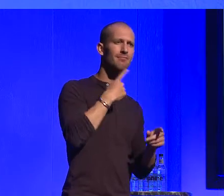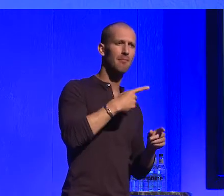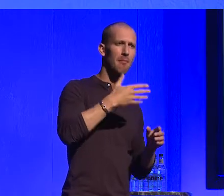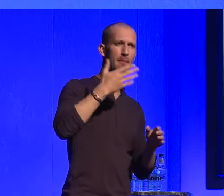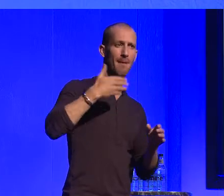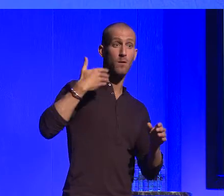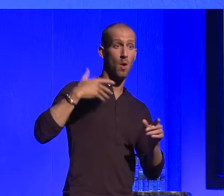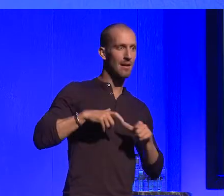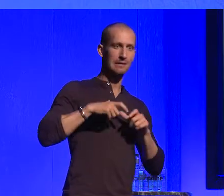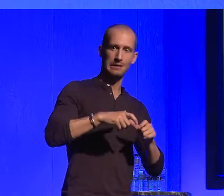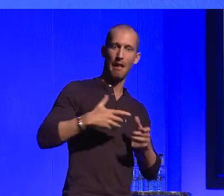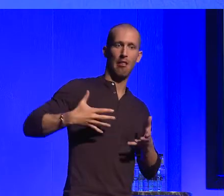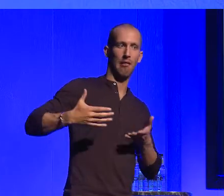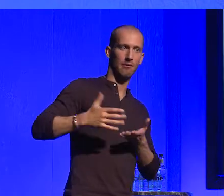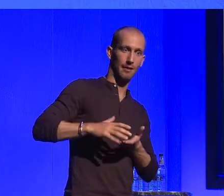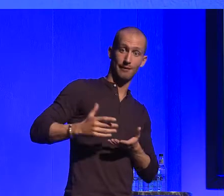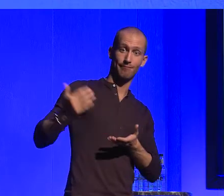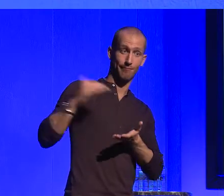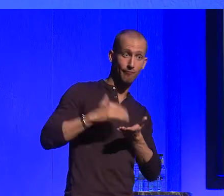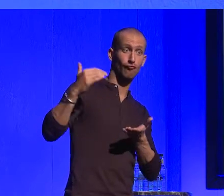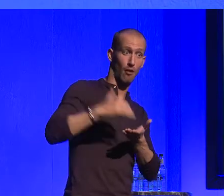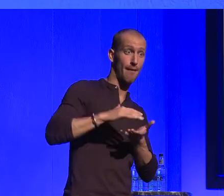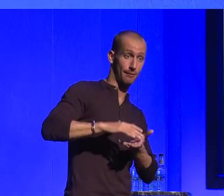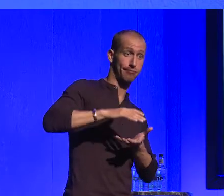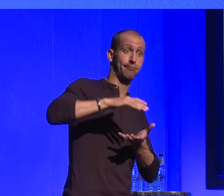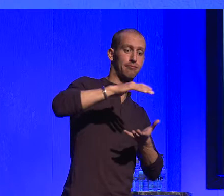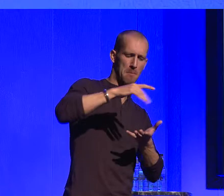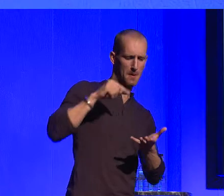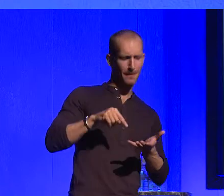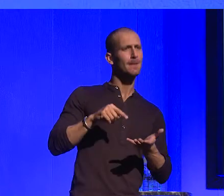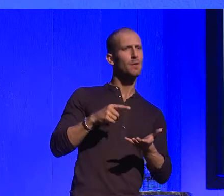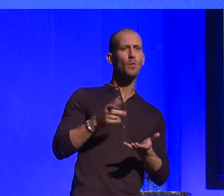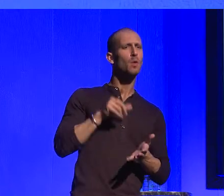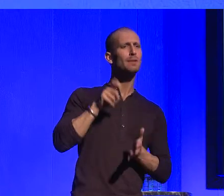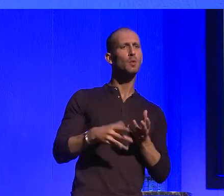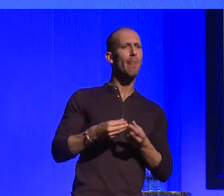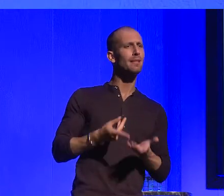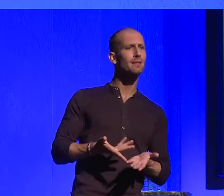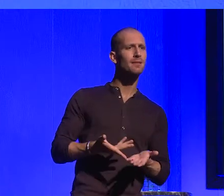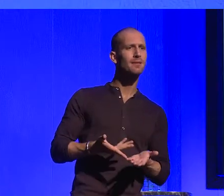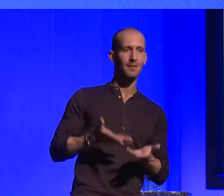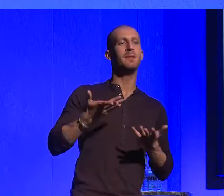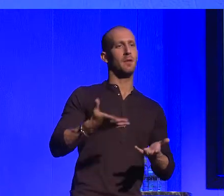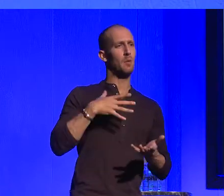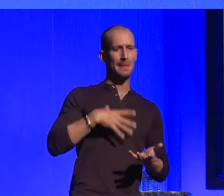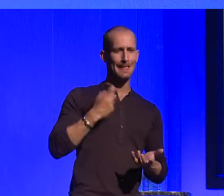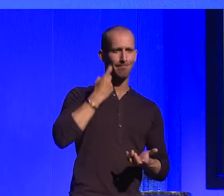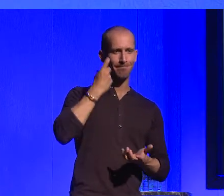coming in, and how we use that data, and what we do with it, and how we humanise the data